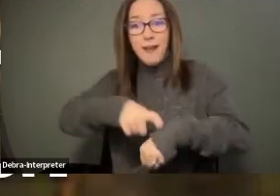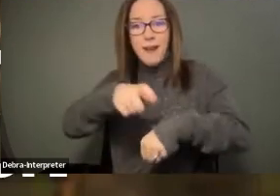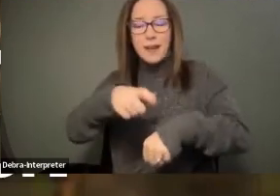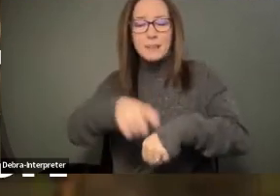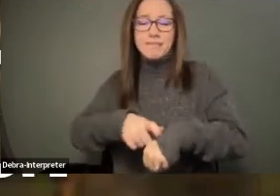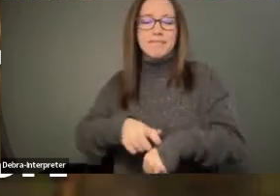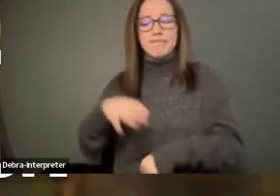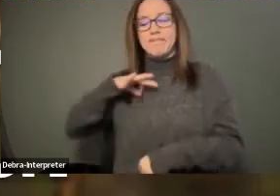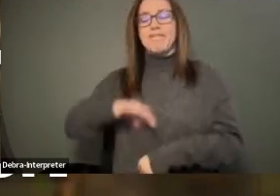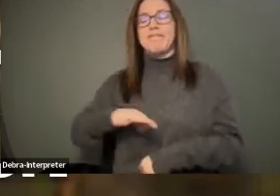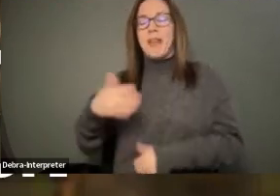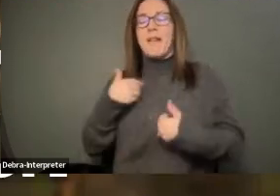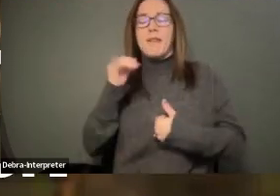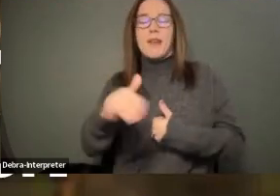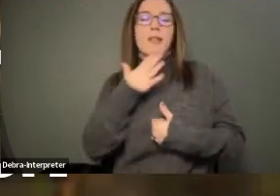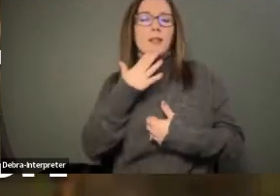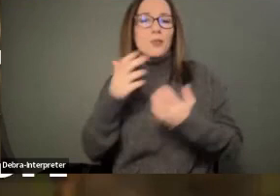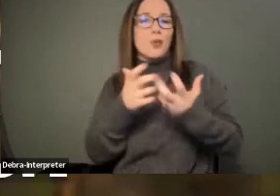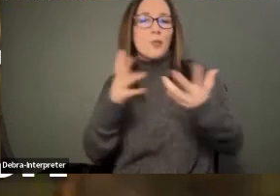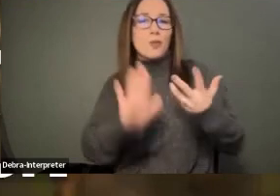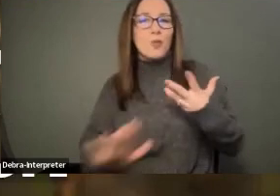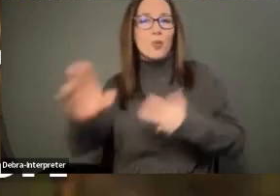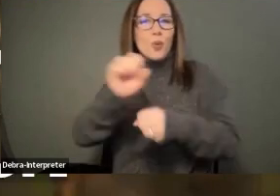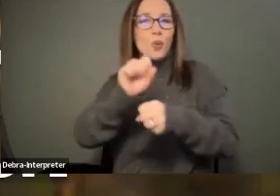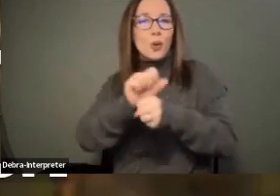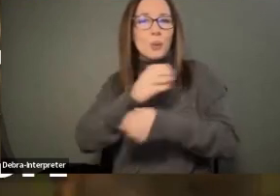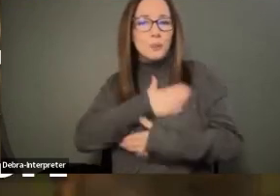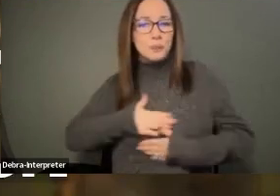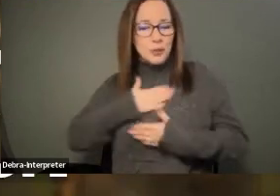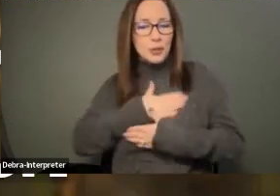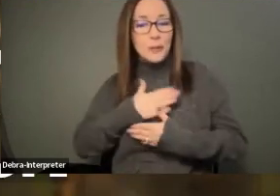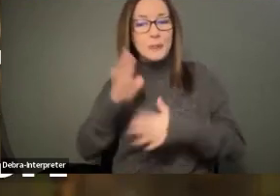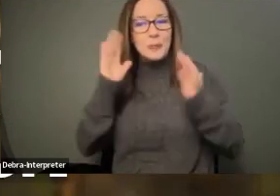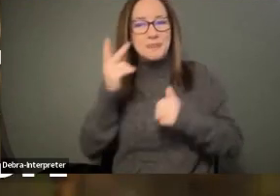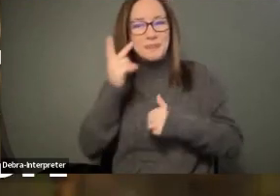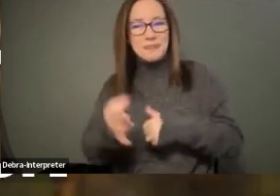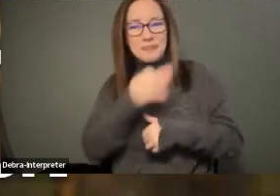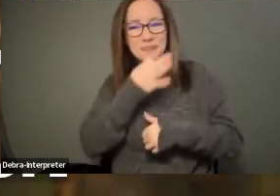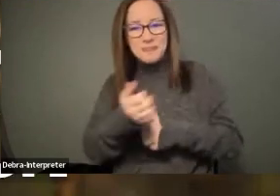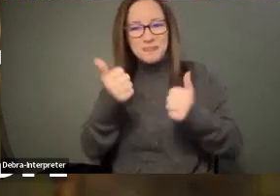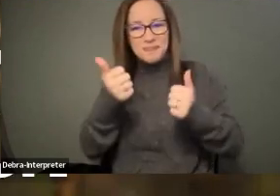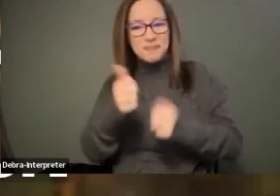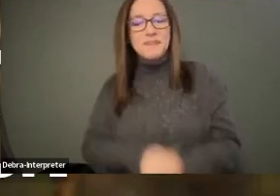and to help with this. And help thank you to Teddy to the live captioning and very useful and helpful